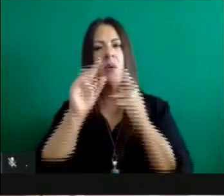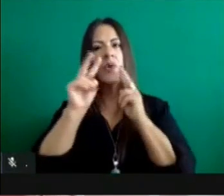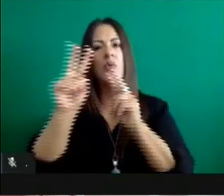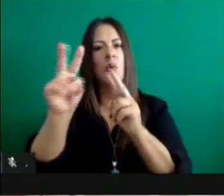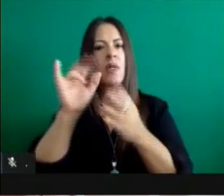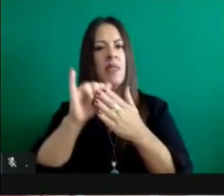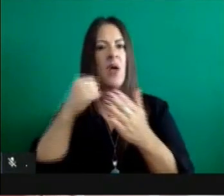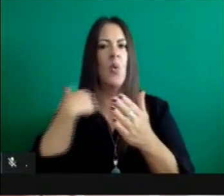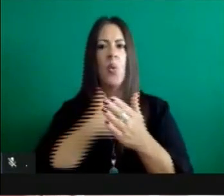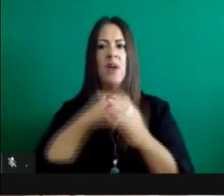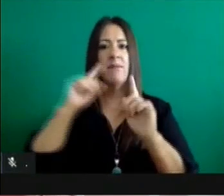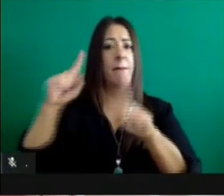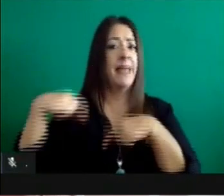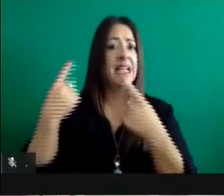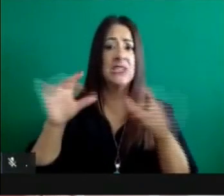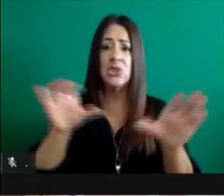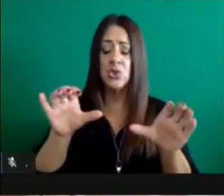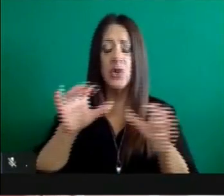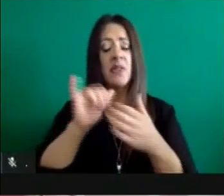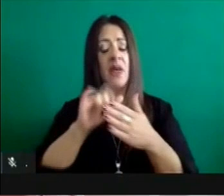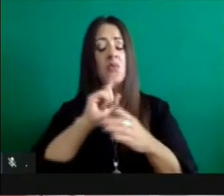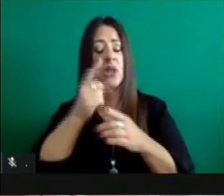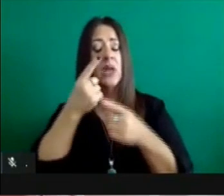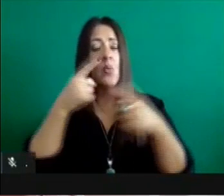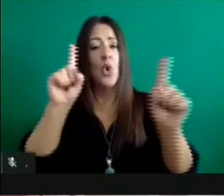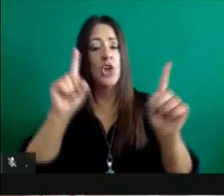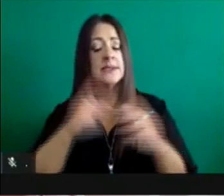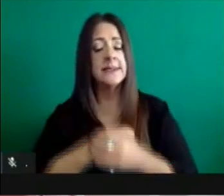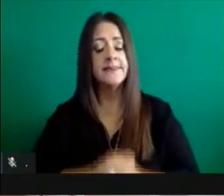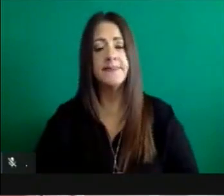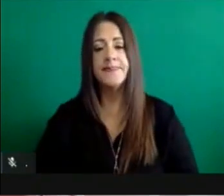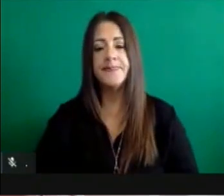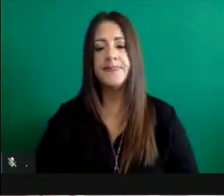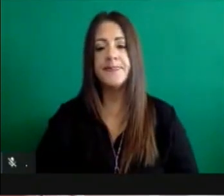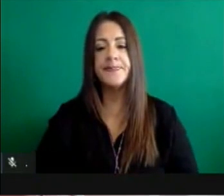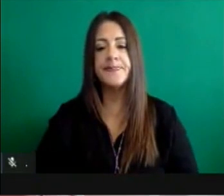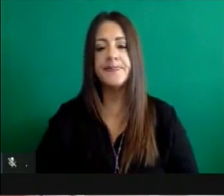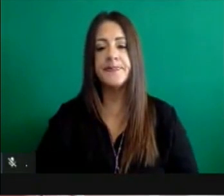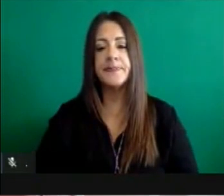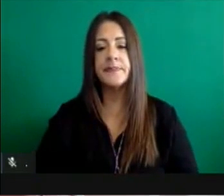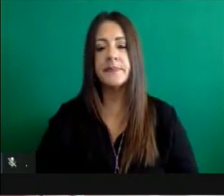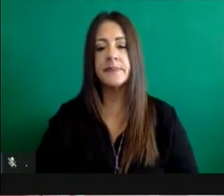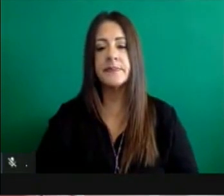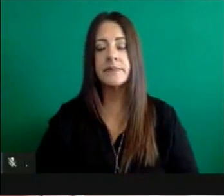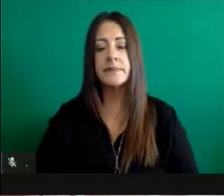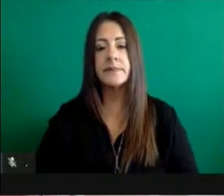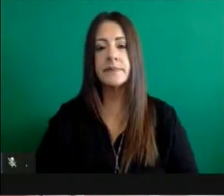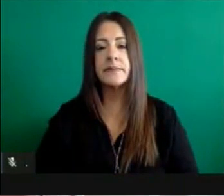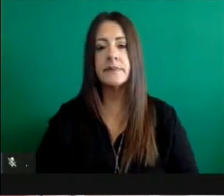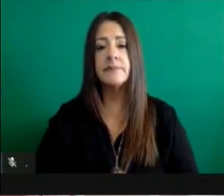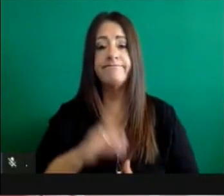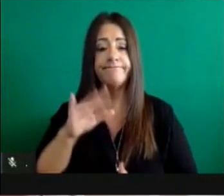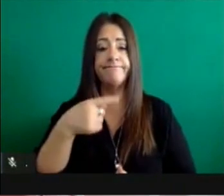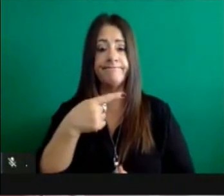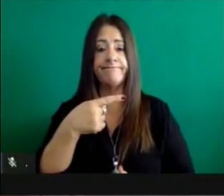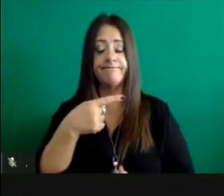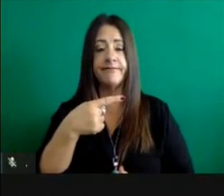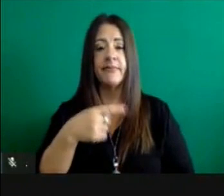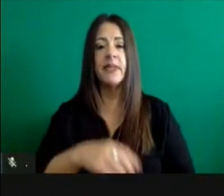TRANSMISSION RATES DOWN, AND MOVE BACK INTO THE BLUEPRINT OF, FOR A SAFER ECONOMY THAN WE